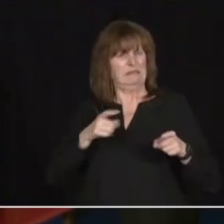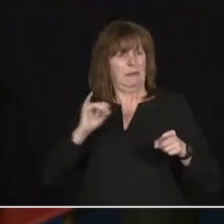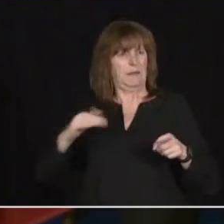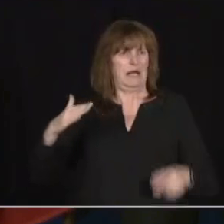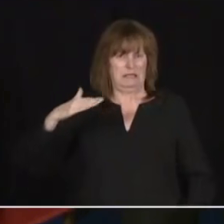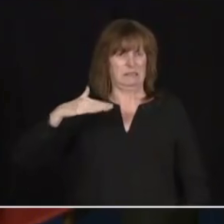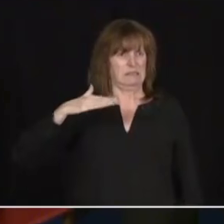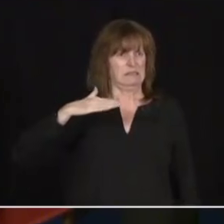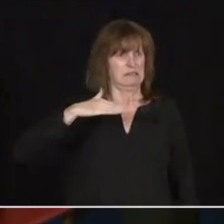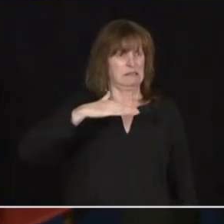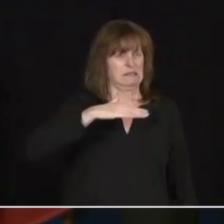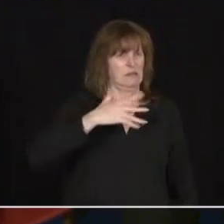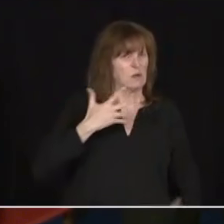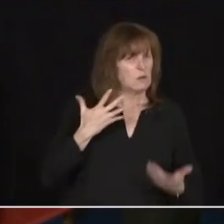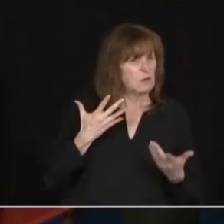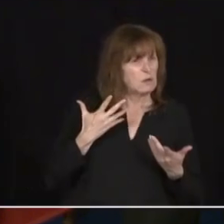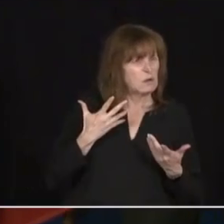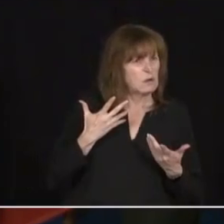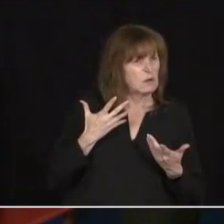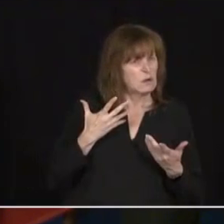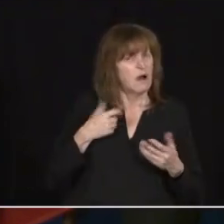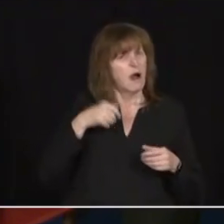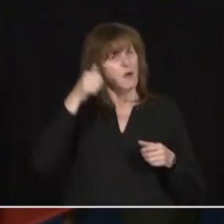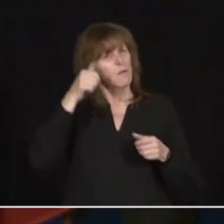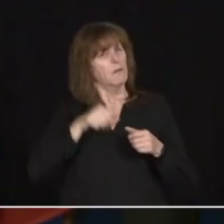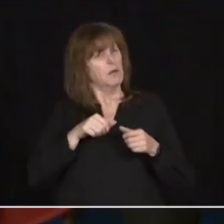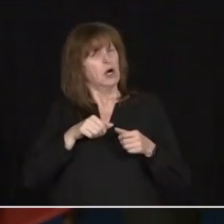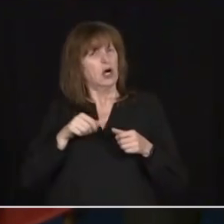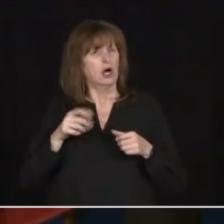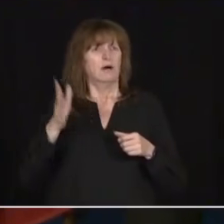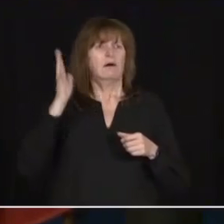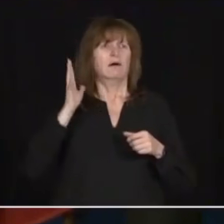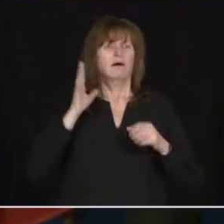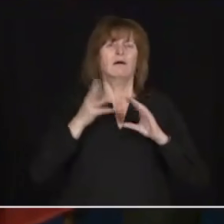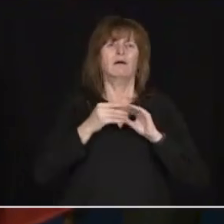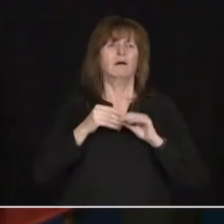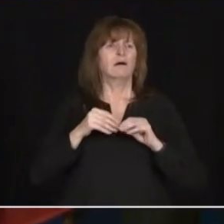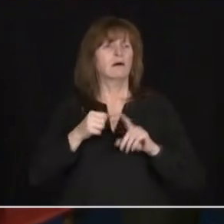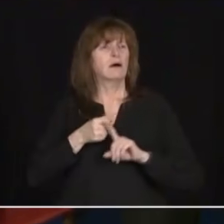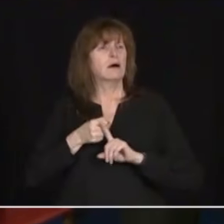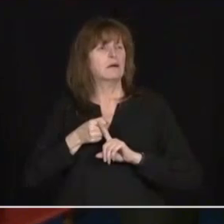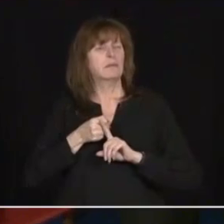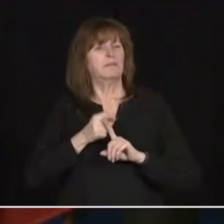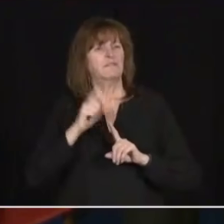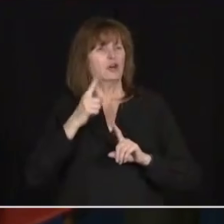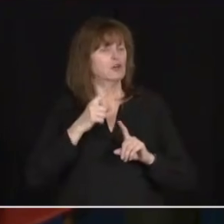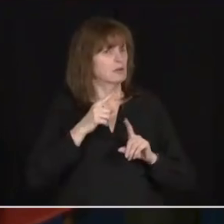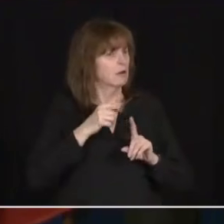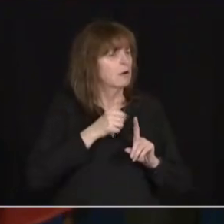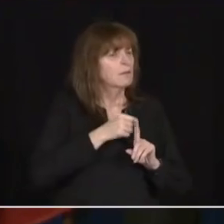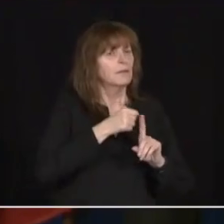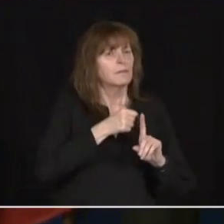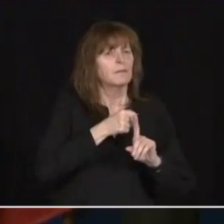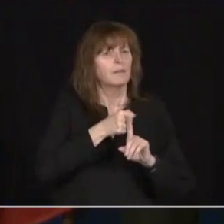remember at the start of all this when COVID was first coming to Toronto that massive line-up outside a gaming store